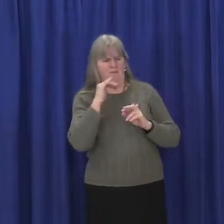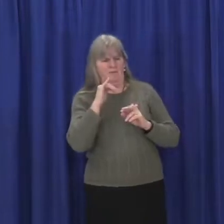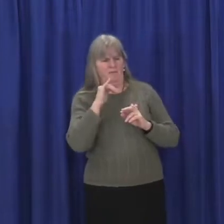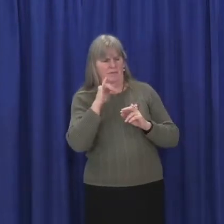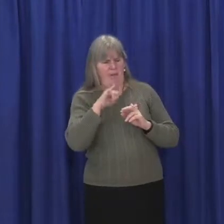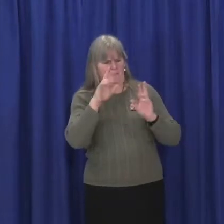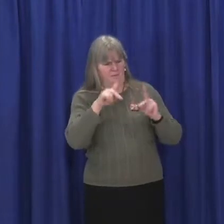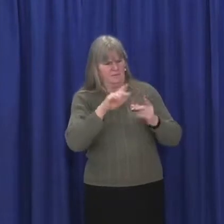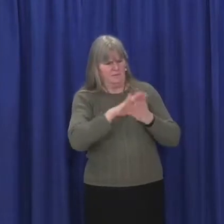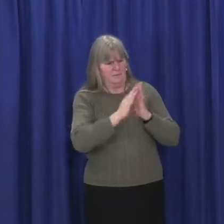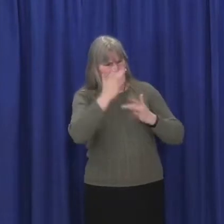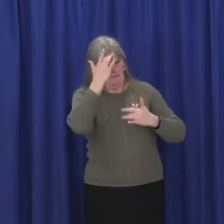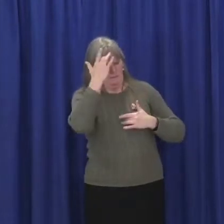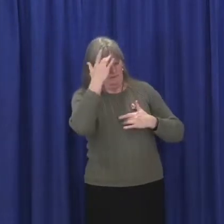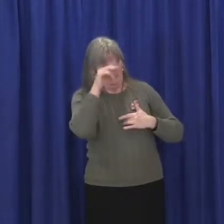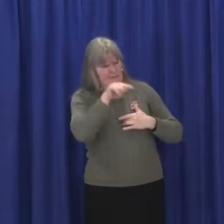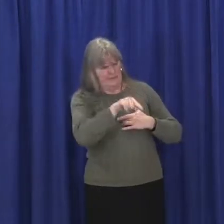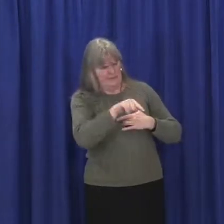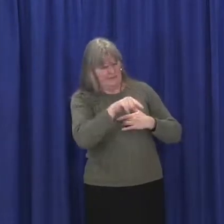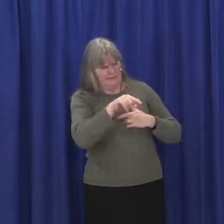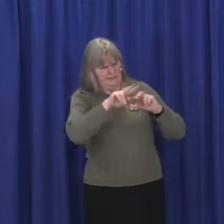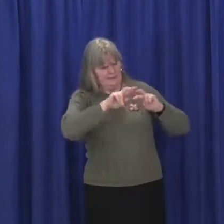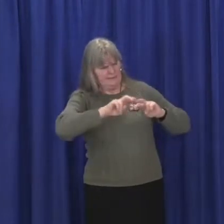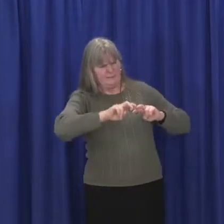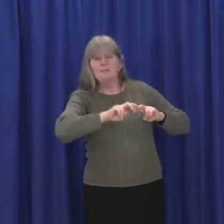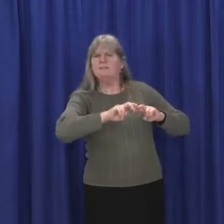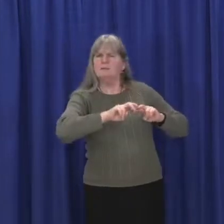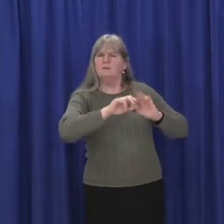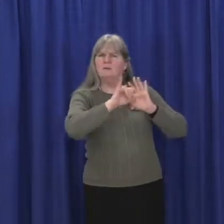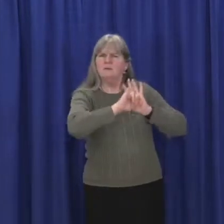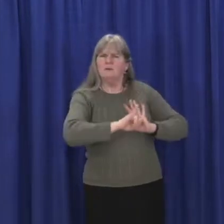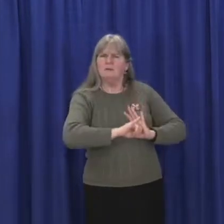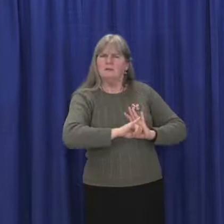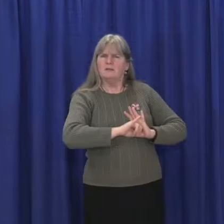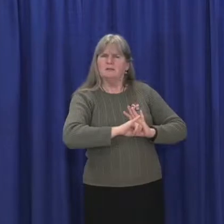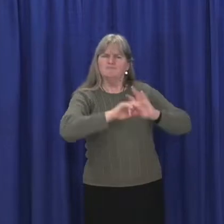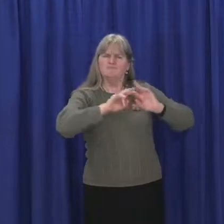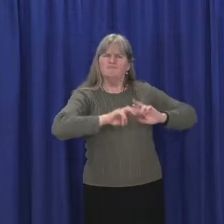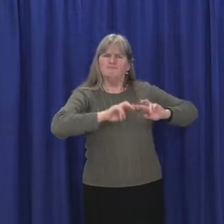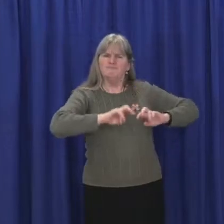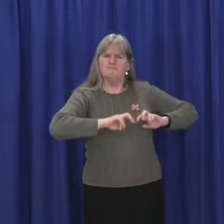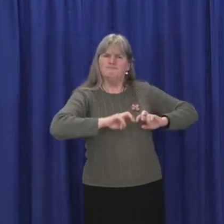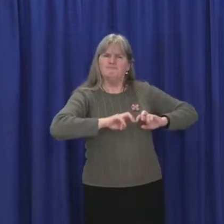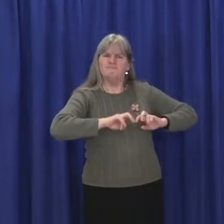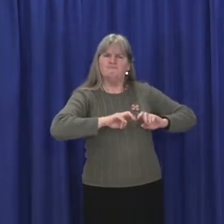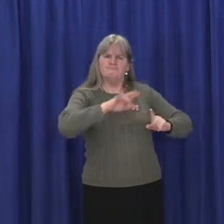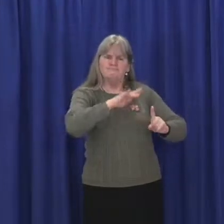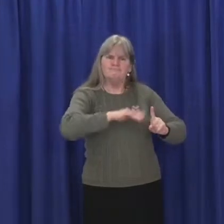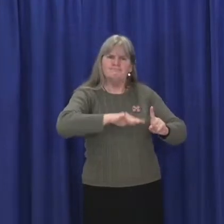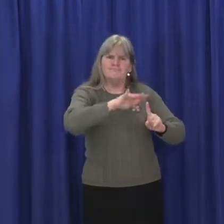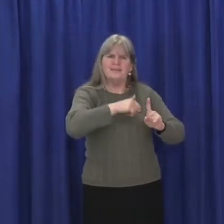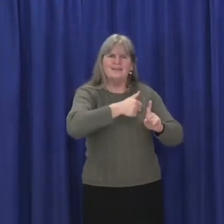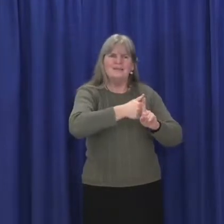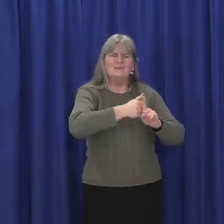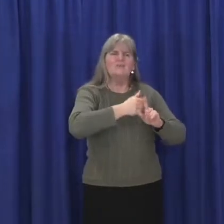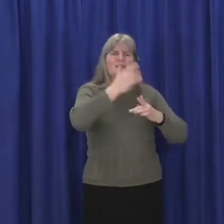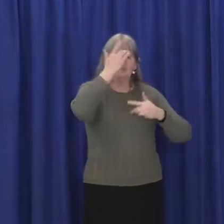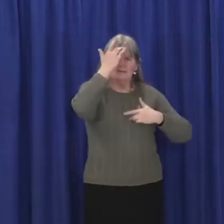things based on the medical workup and assessment. And all of these-- all of these diseases, each one needs a special treatments and